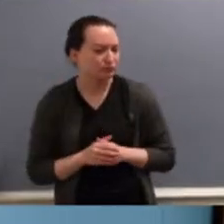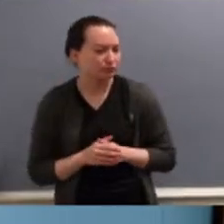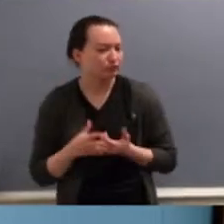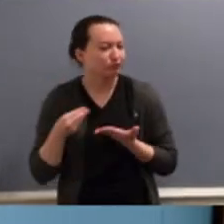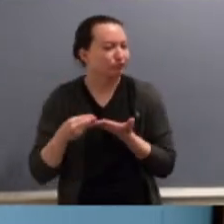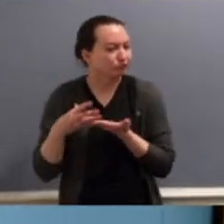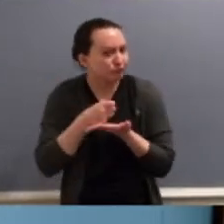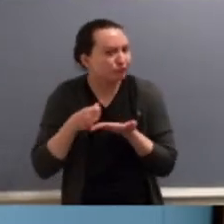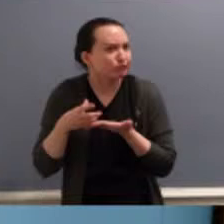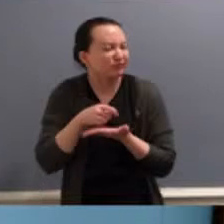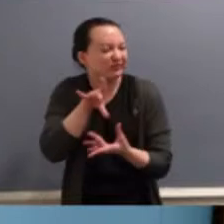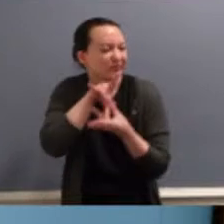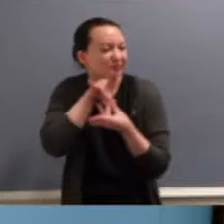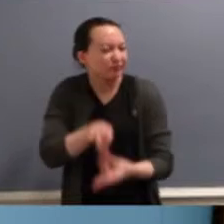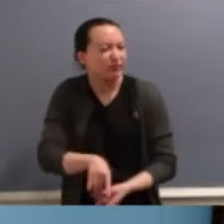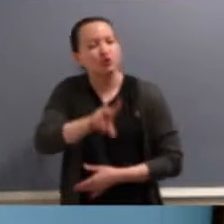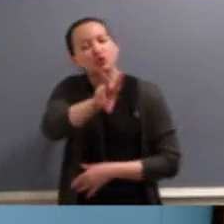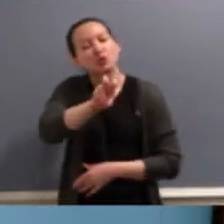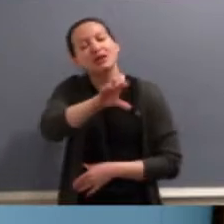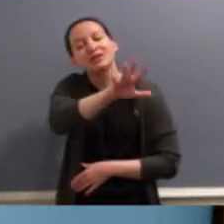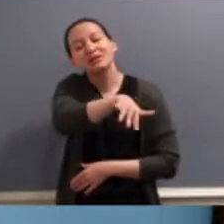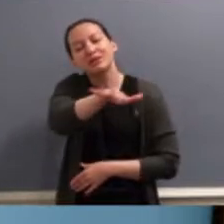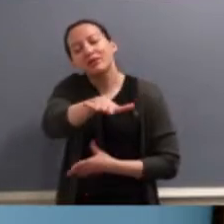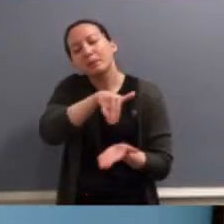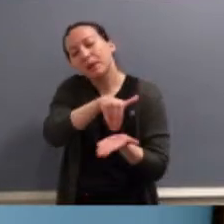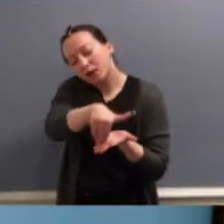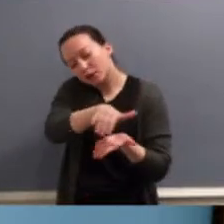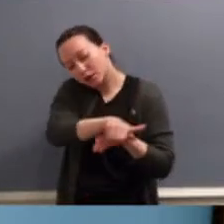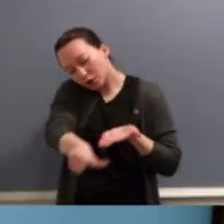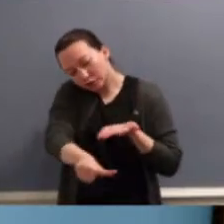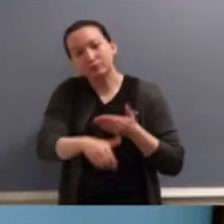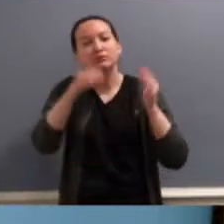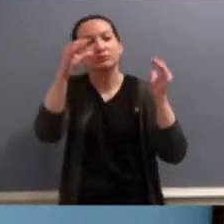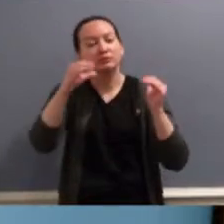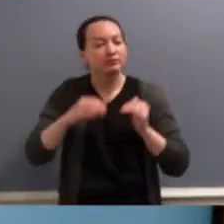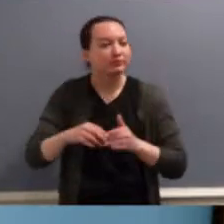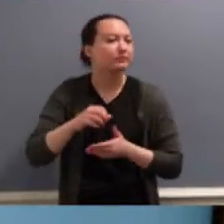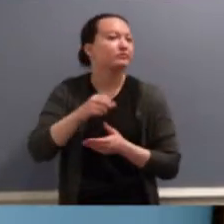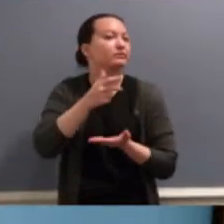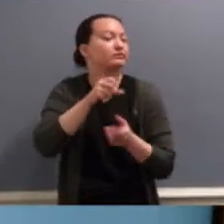associated with that coming in at 255 million dollars stately parking just over 100 and